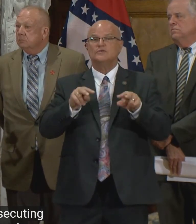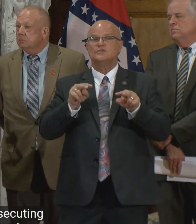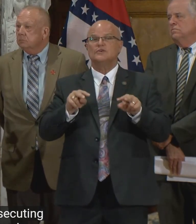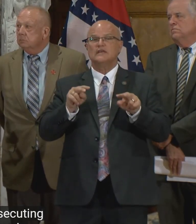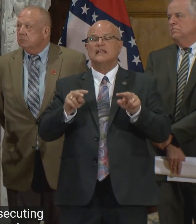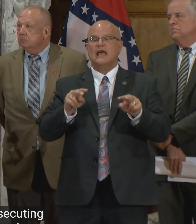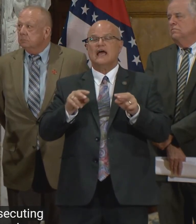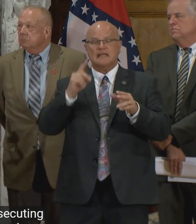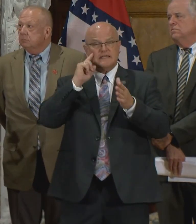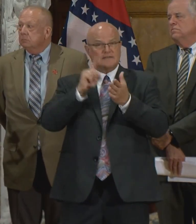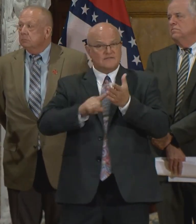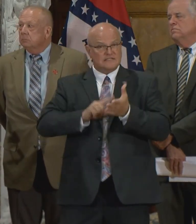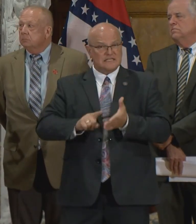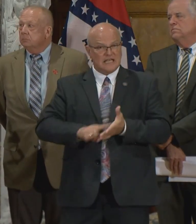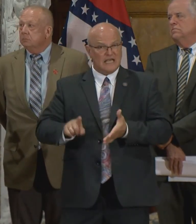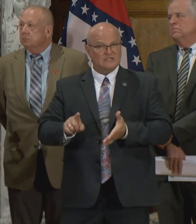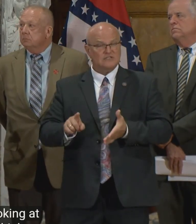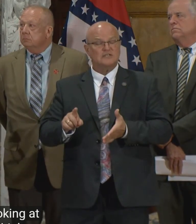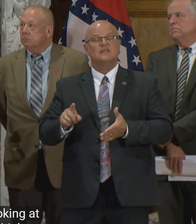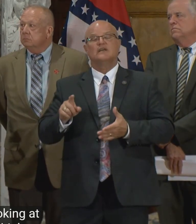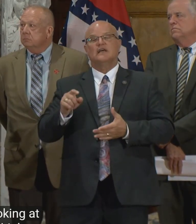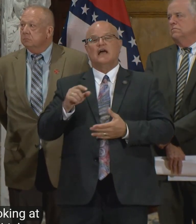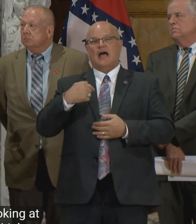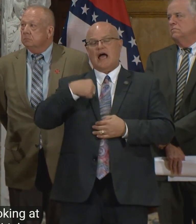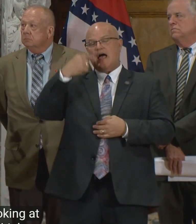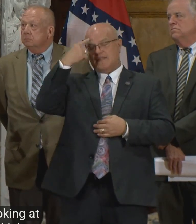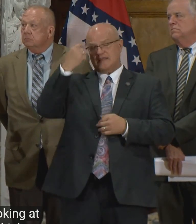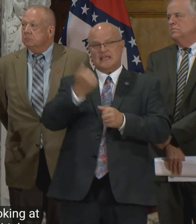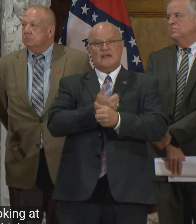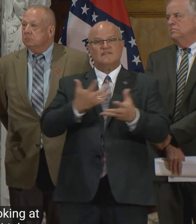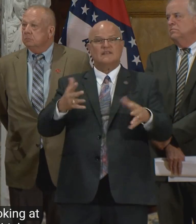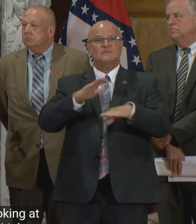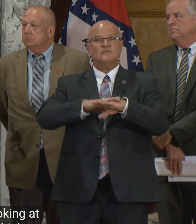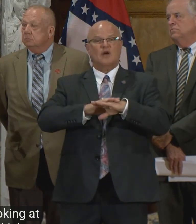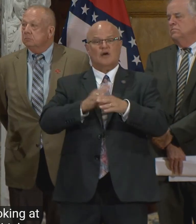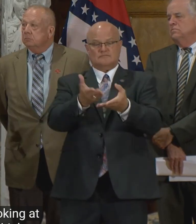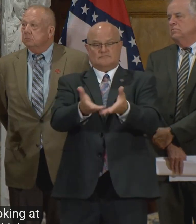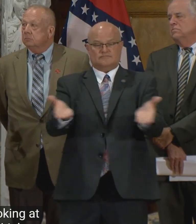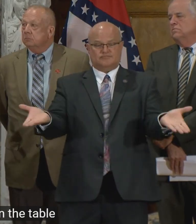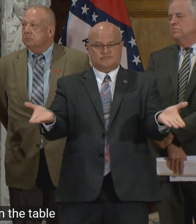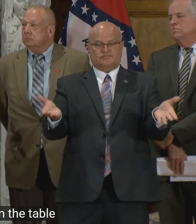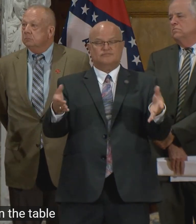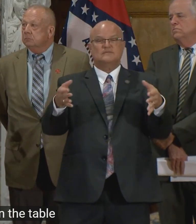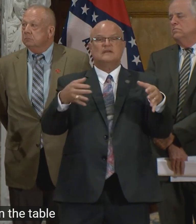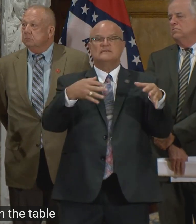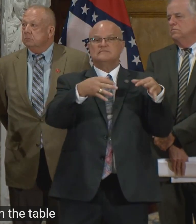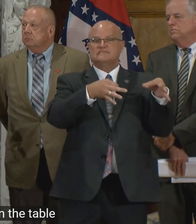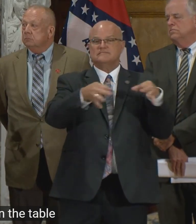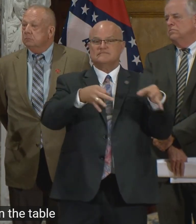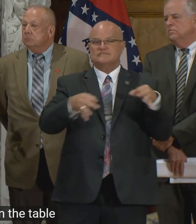looking at investigations, I think everything would be on the table as far as the result of that